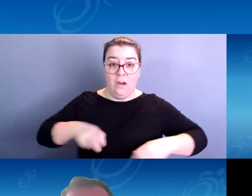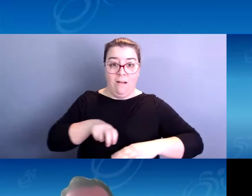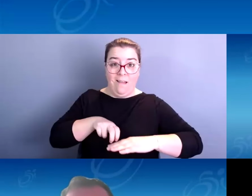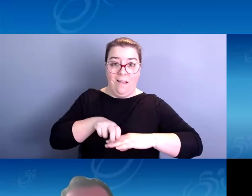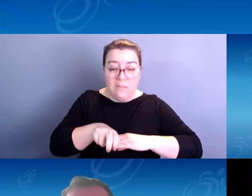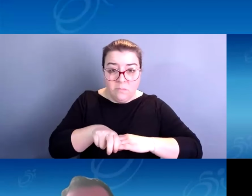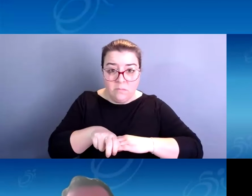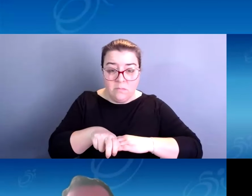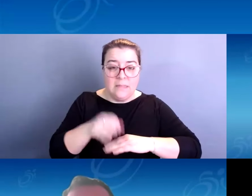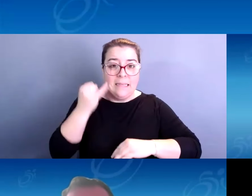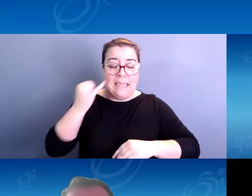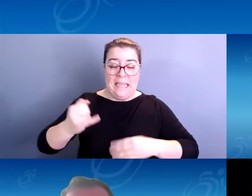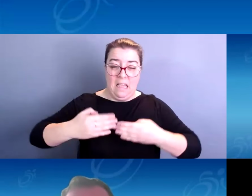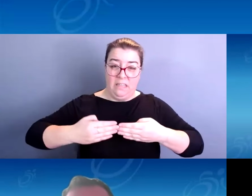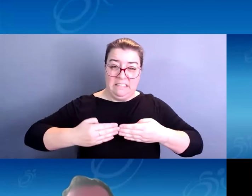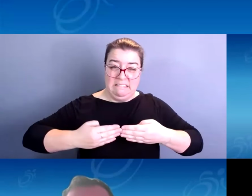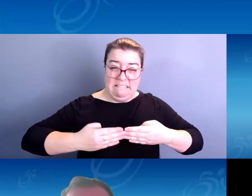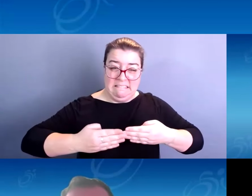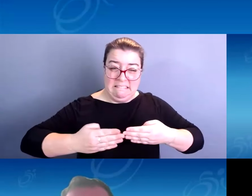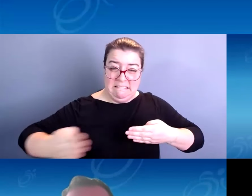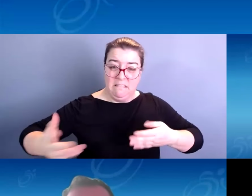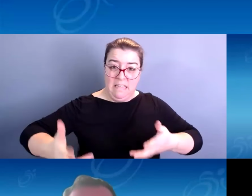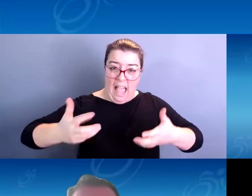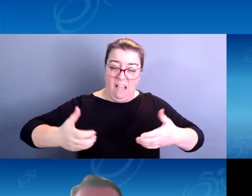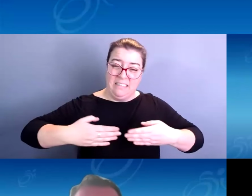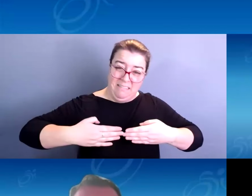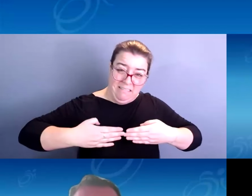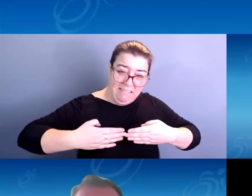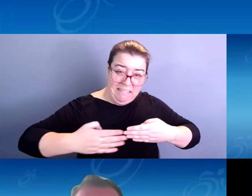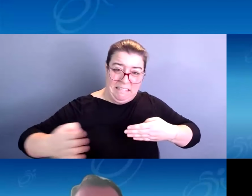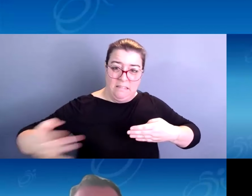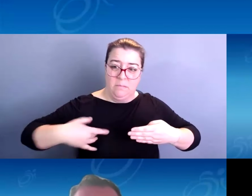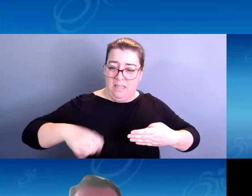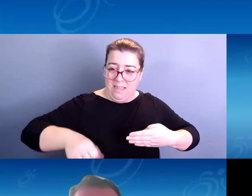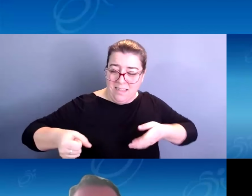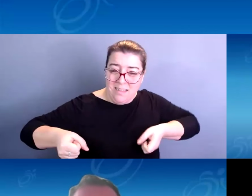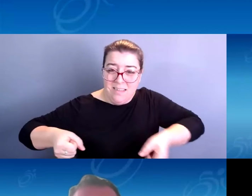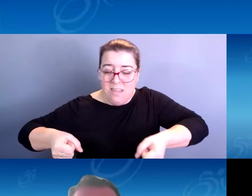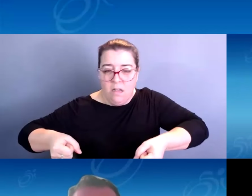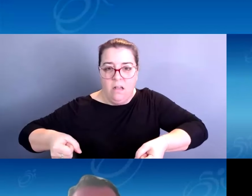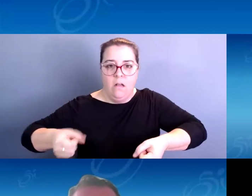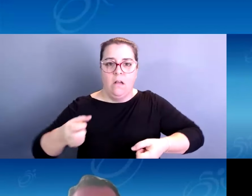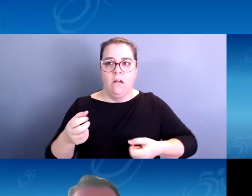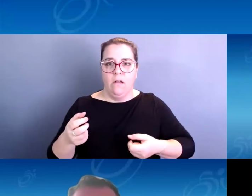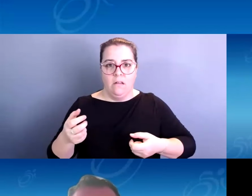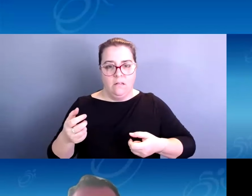how am I even supposed to get into the meeting or go to the washroom if you know I have to use it during the meeting?